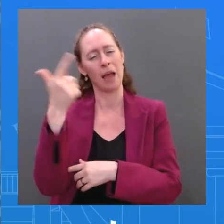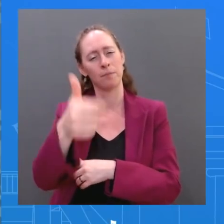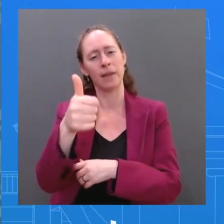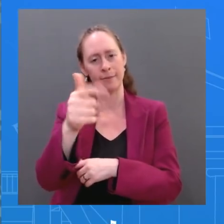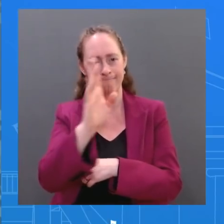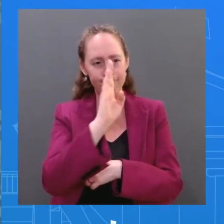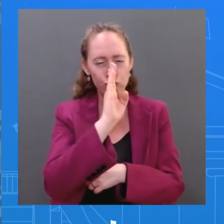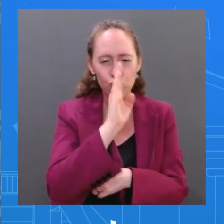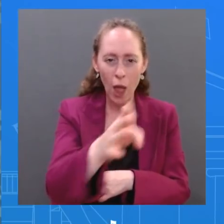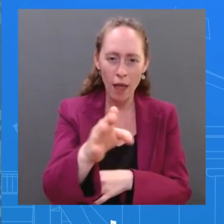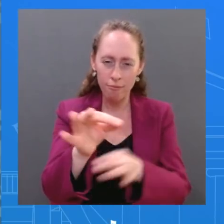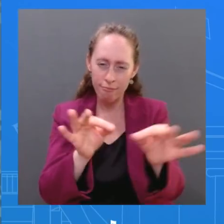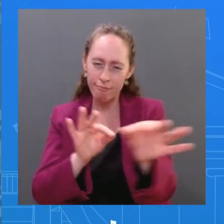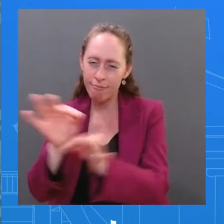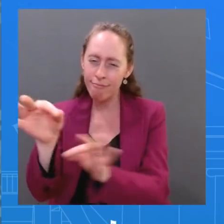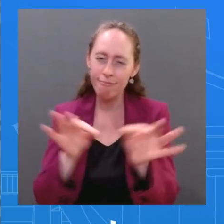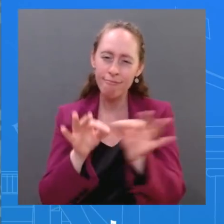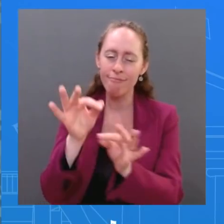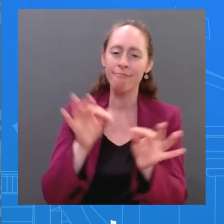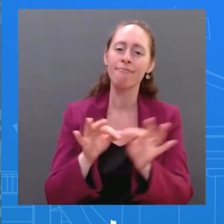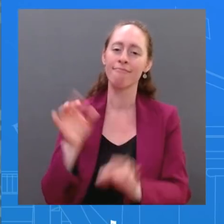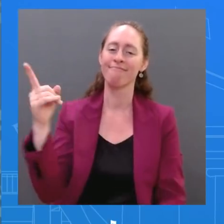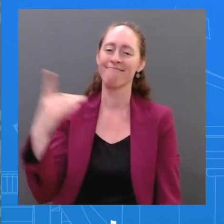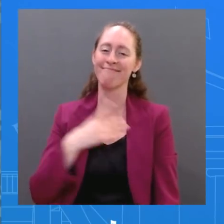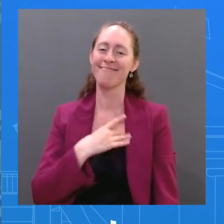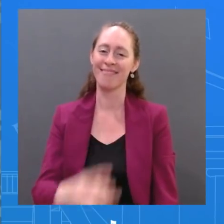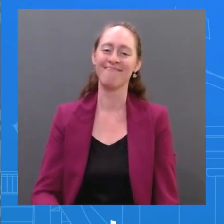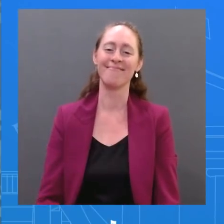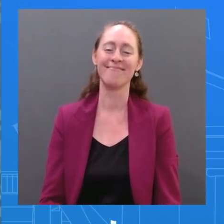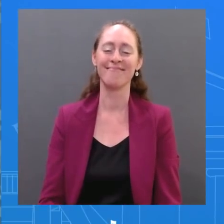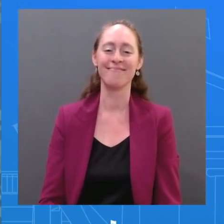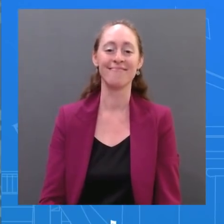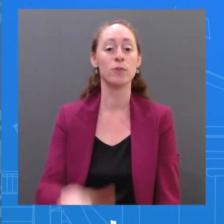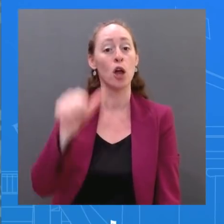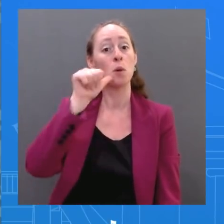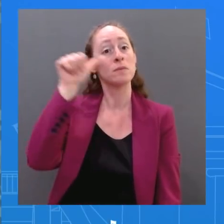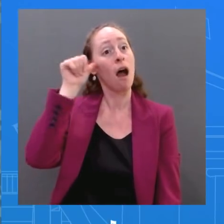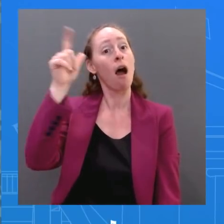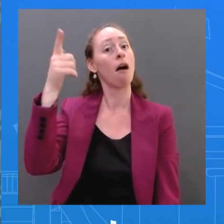it was about pensions; it was about union pensions. It's about how we're -- what -- the work that the American Rescue Plan